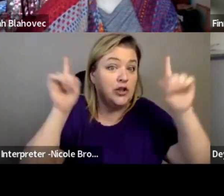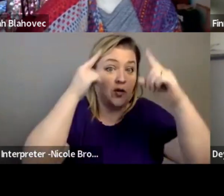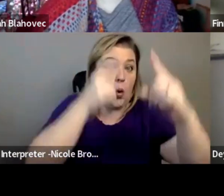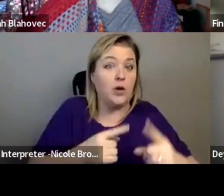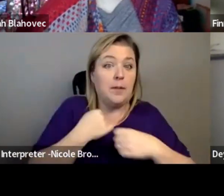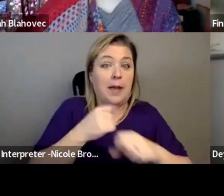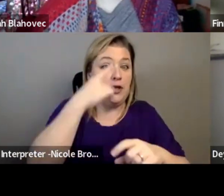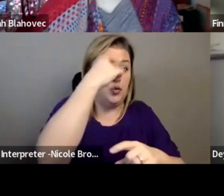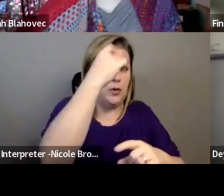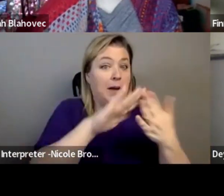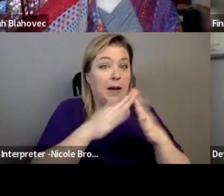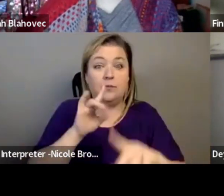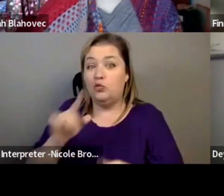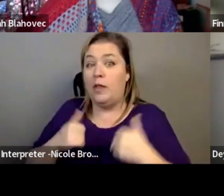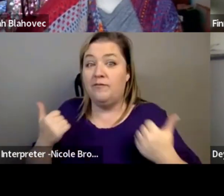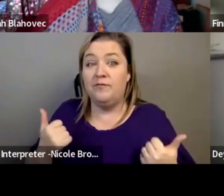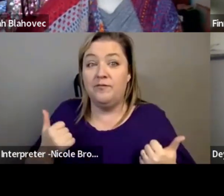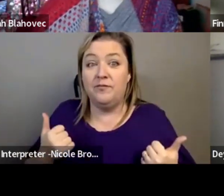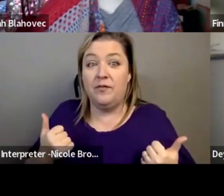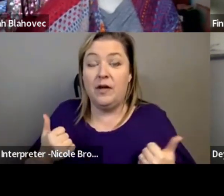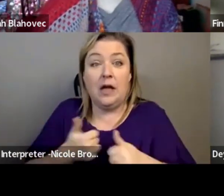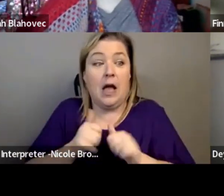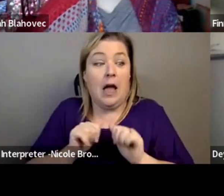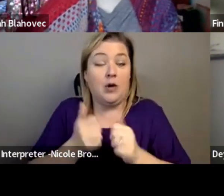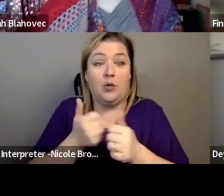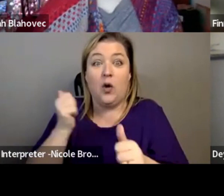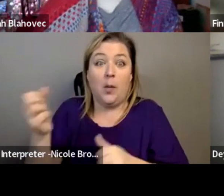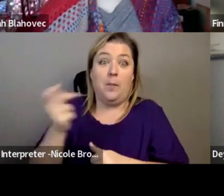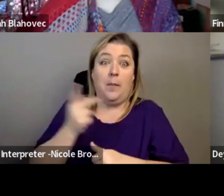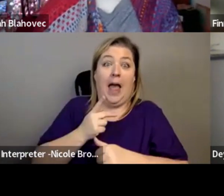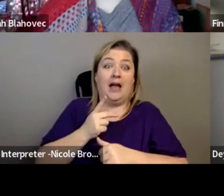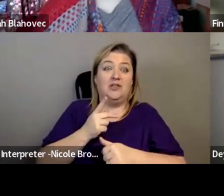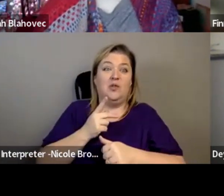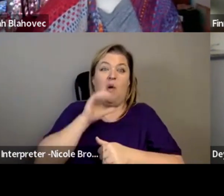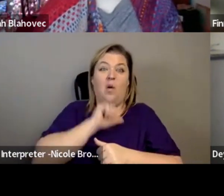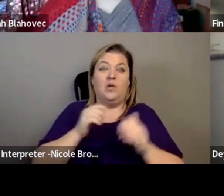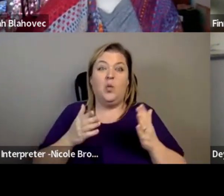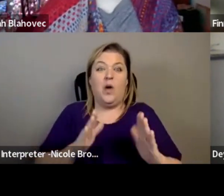reality. The way to avoid going back to the status quo, if it wasn't Person Centered is to